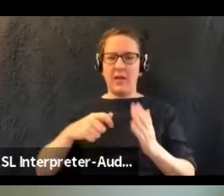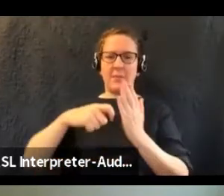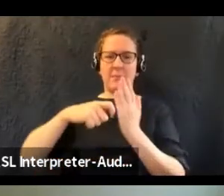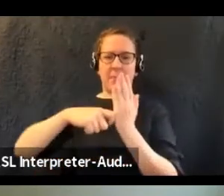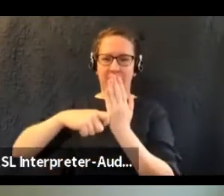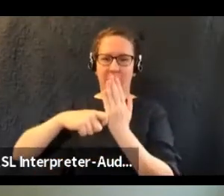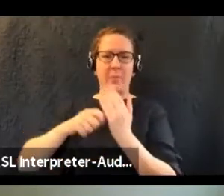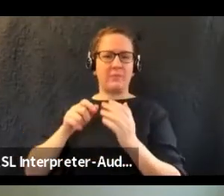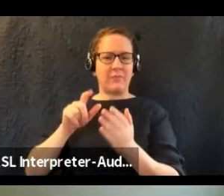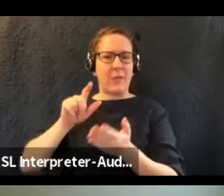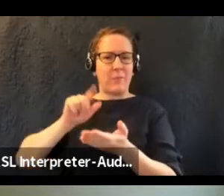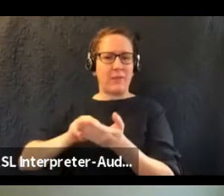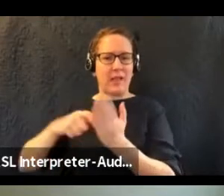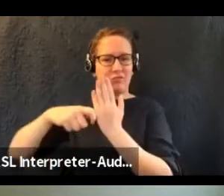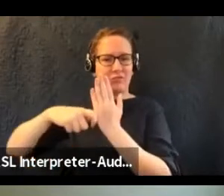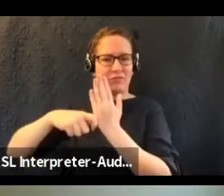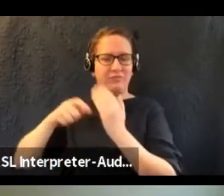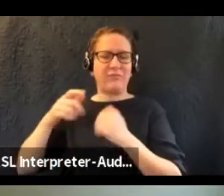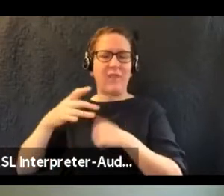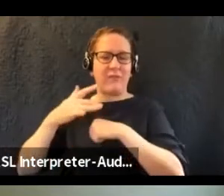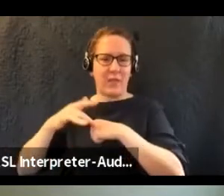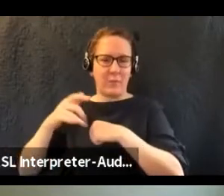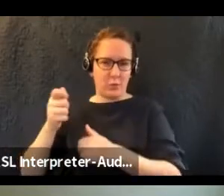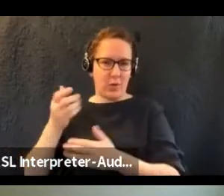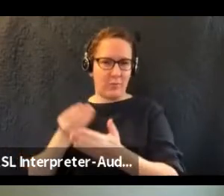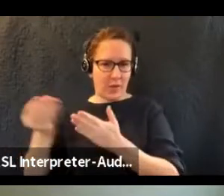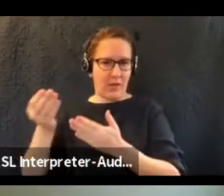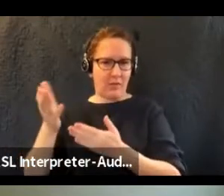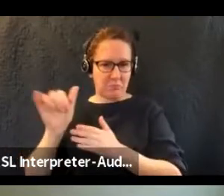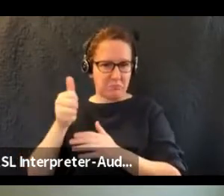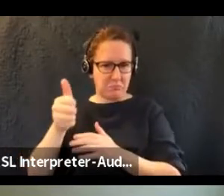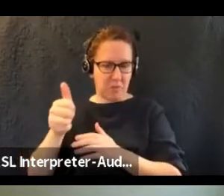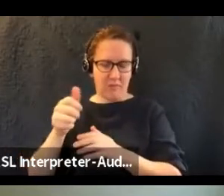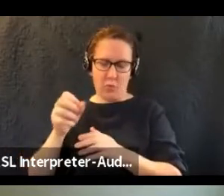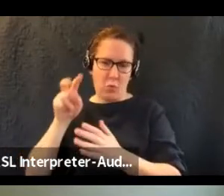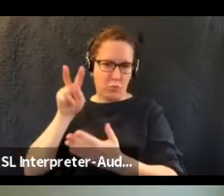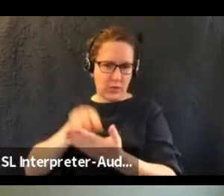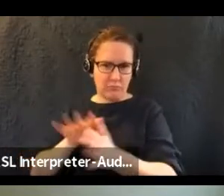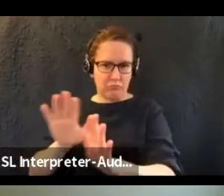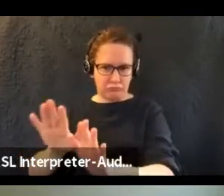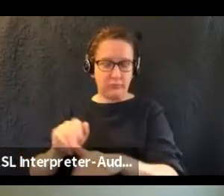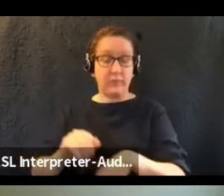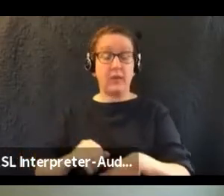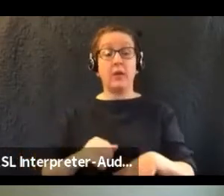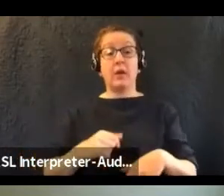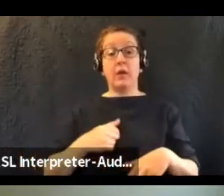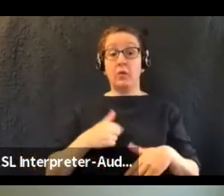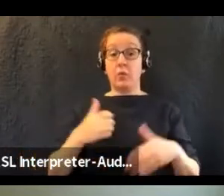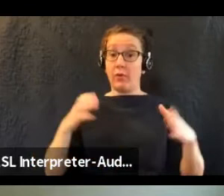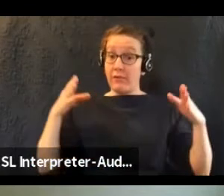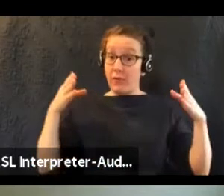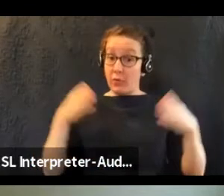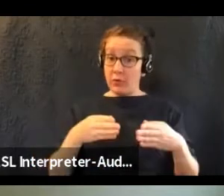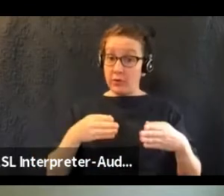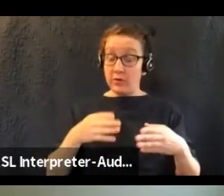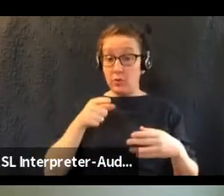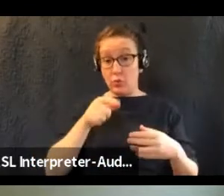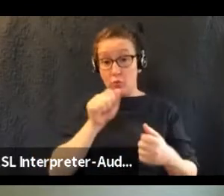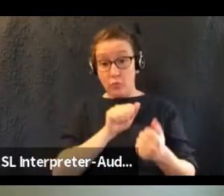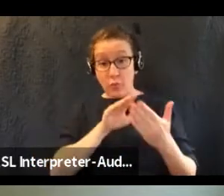What I do want to focus on is the, as you approach and think about accommodations and assess